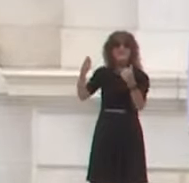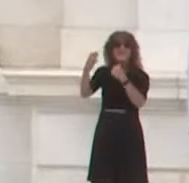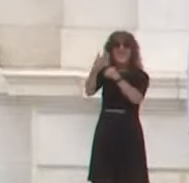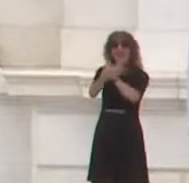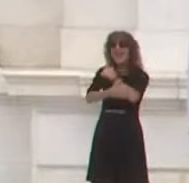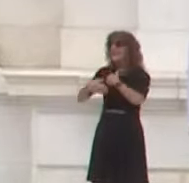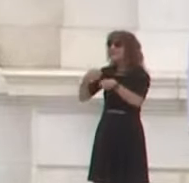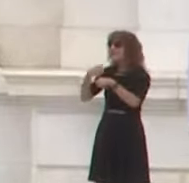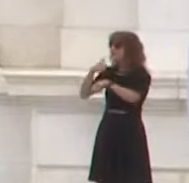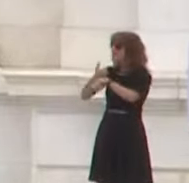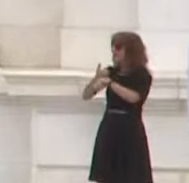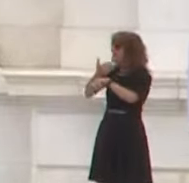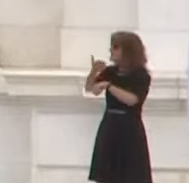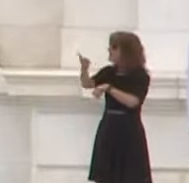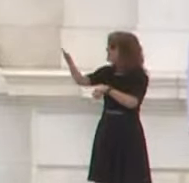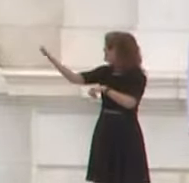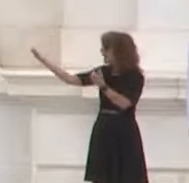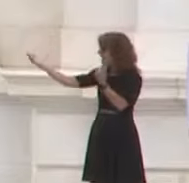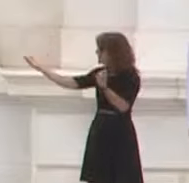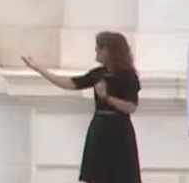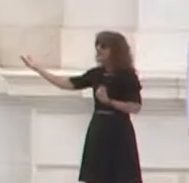This land was made for you and me